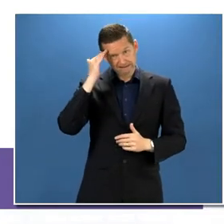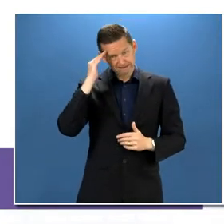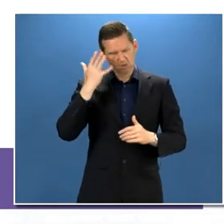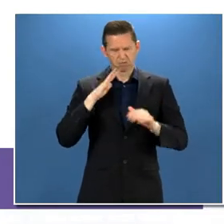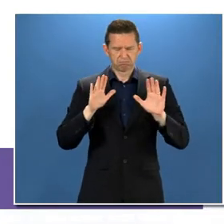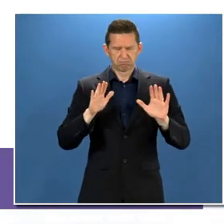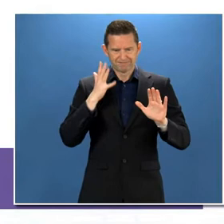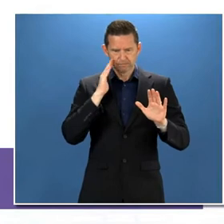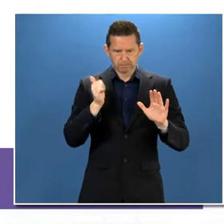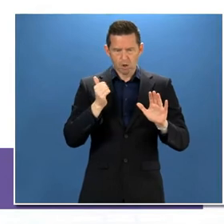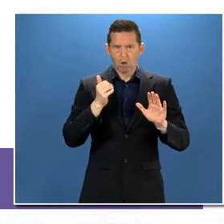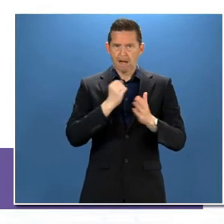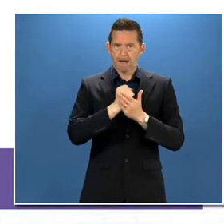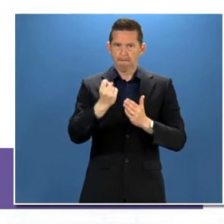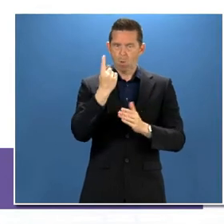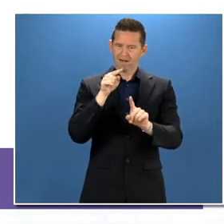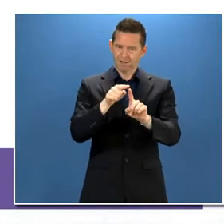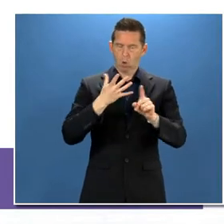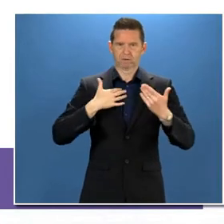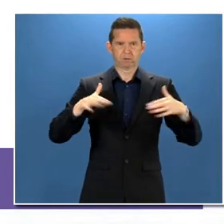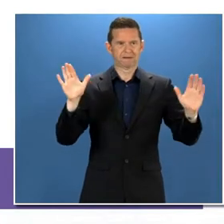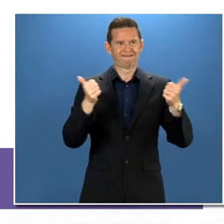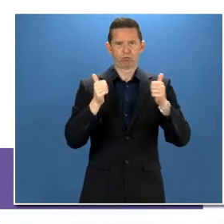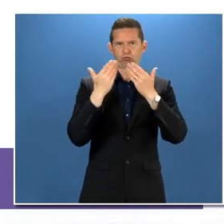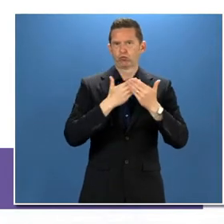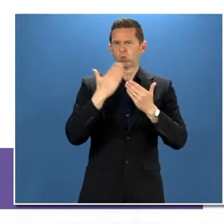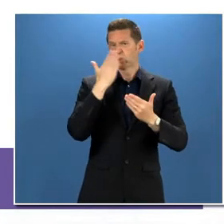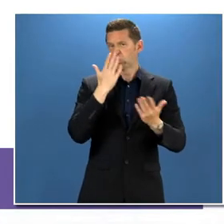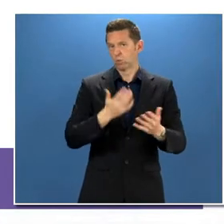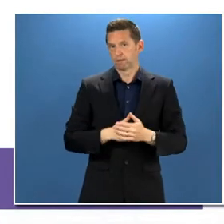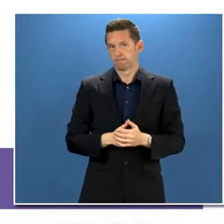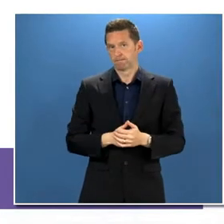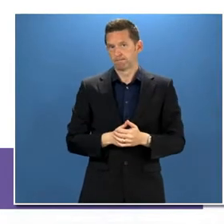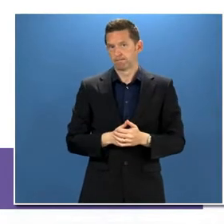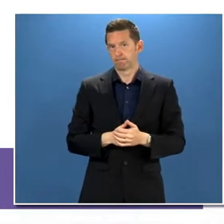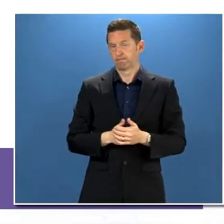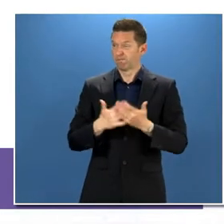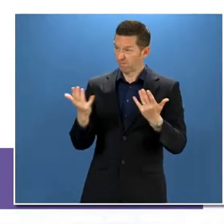that simple goal of finishing school. You did very well at school, didn't you?